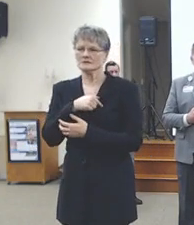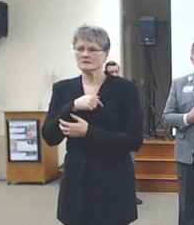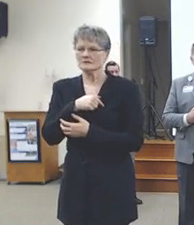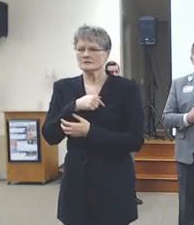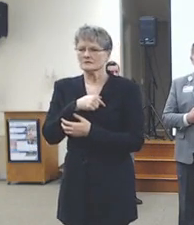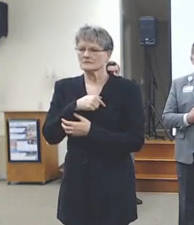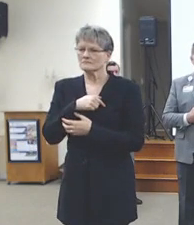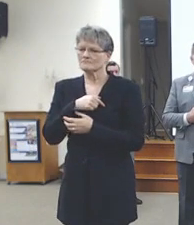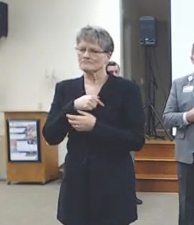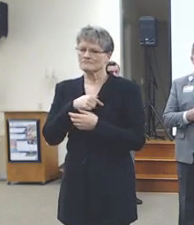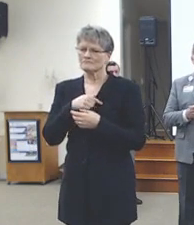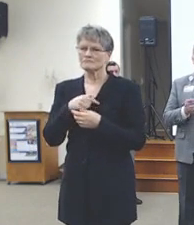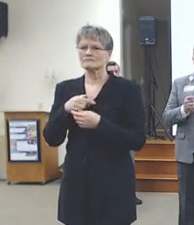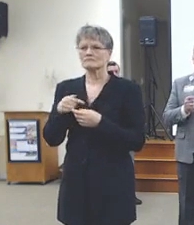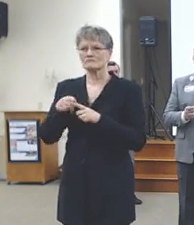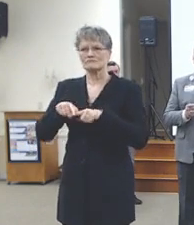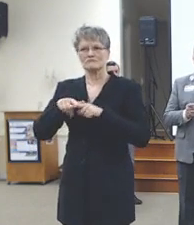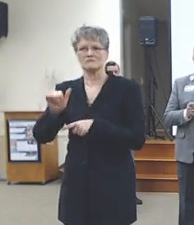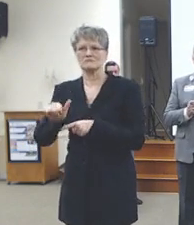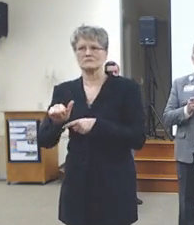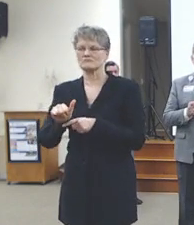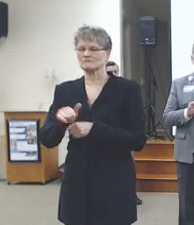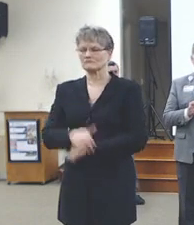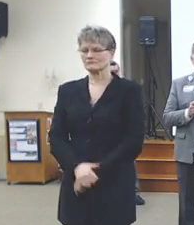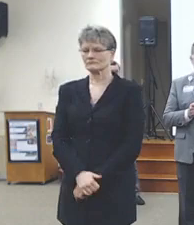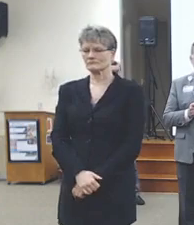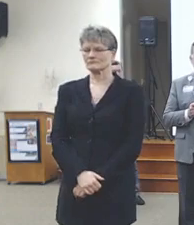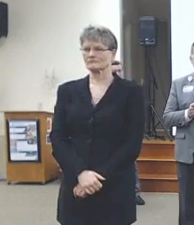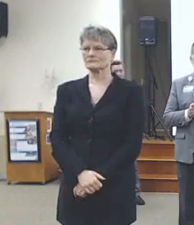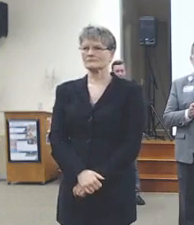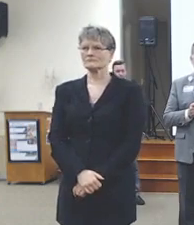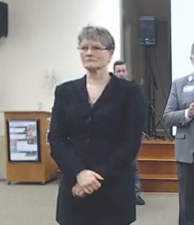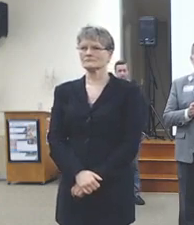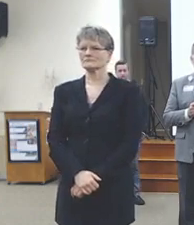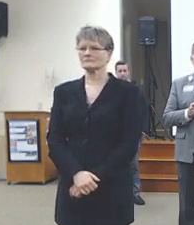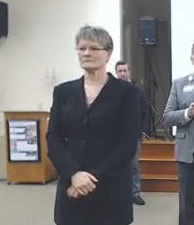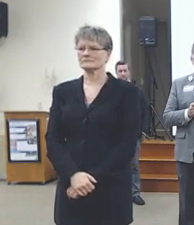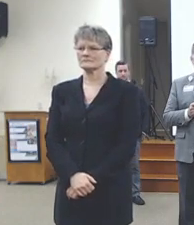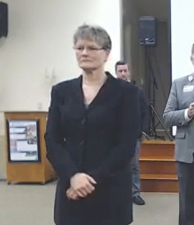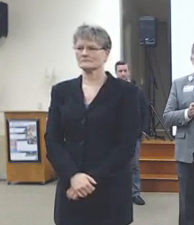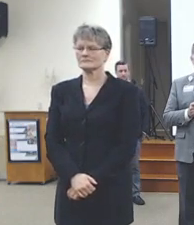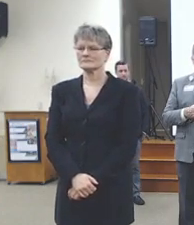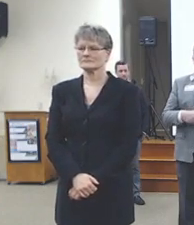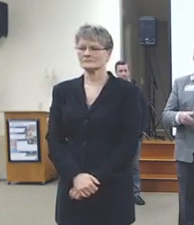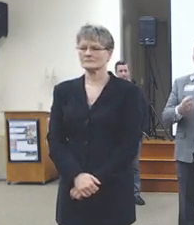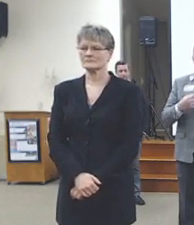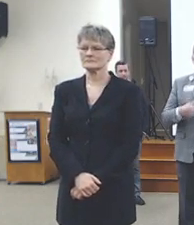that. I'm not sure chefs I'm not sure our need is there yet but we want to work